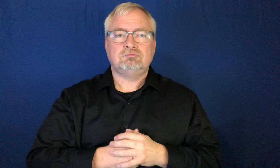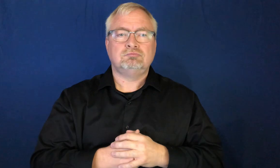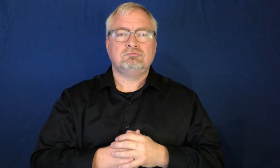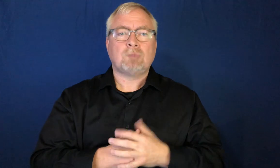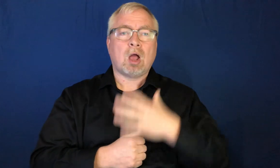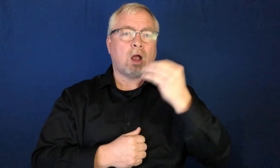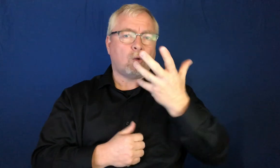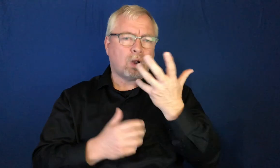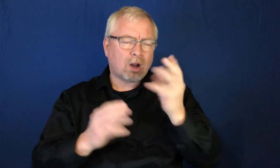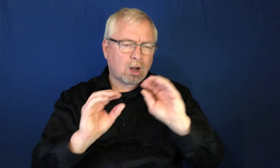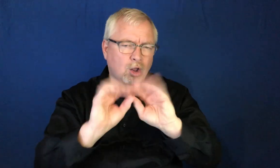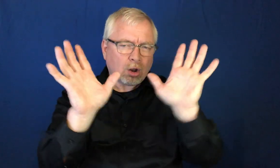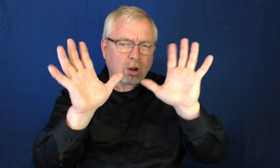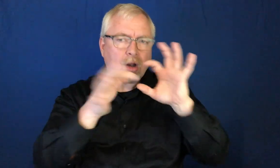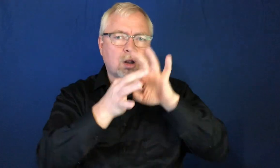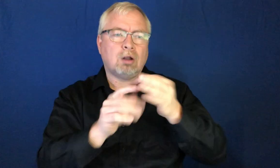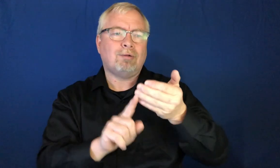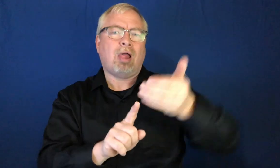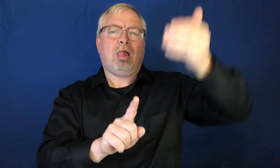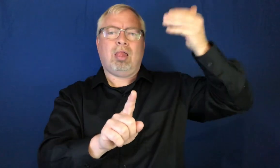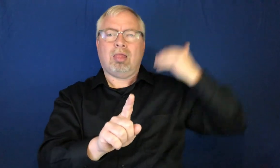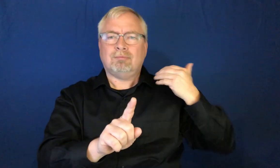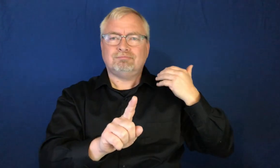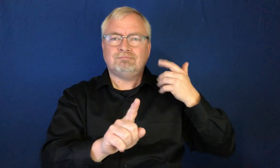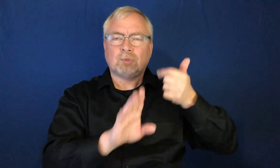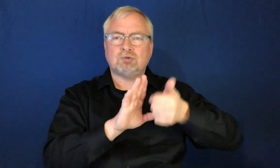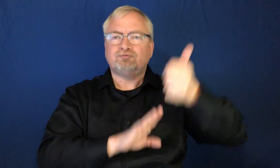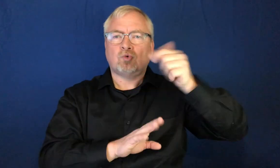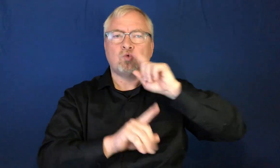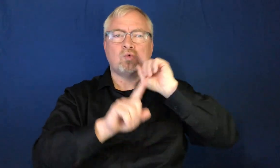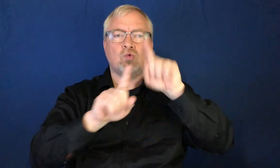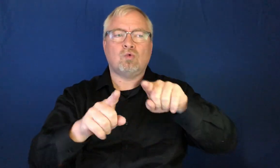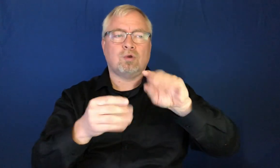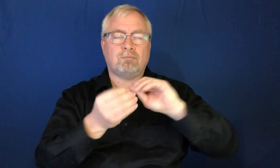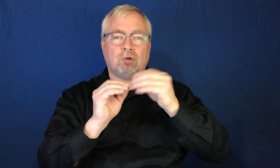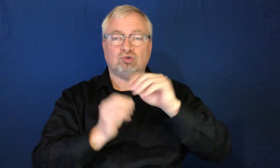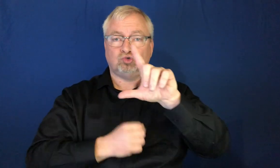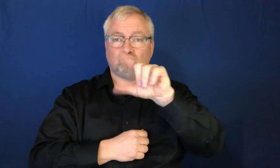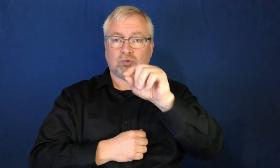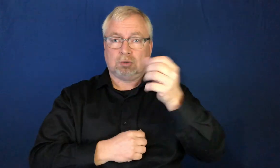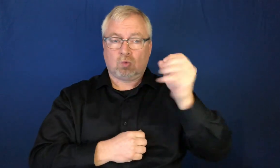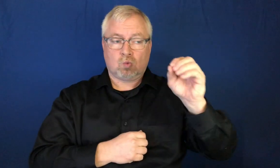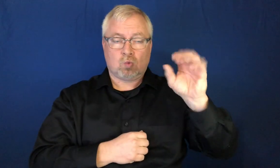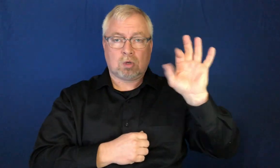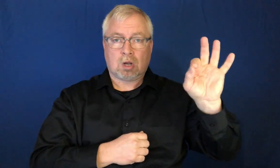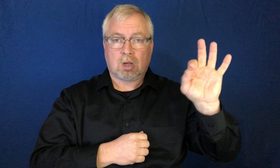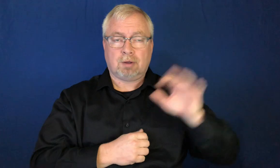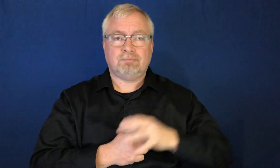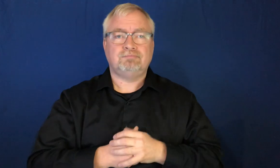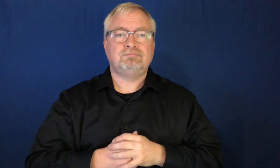and clarifies that Executive Order 20-09